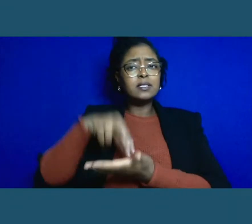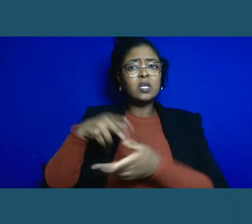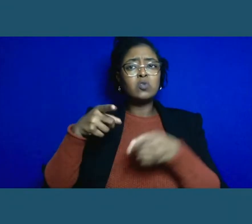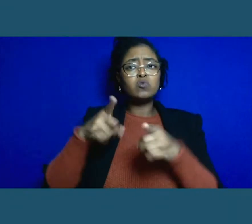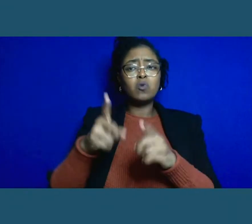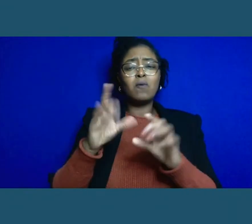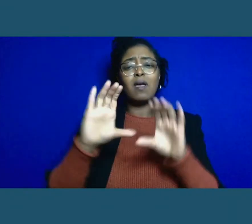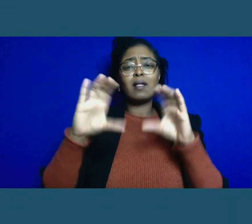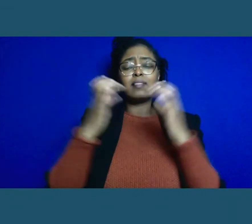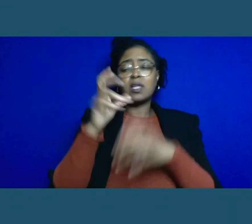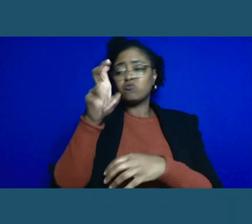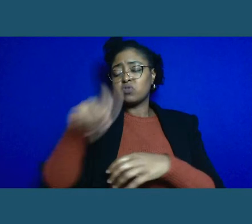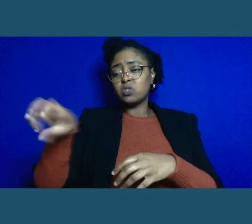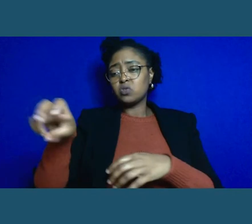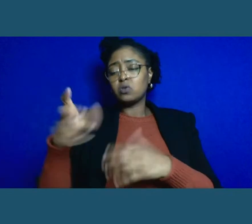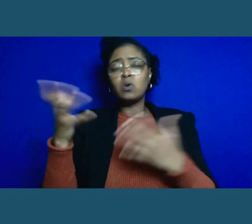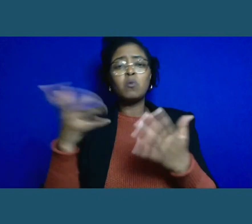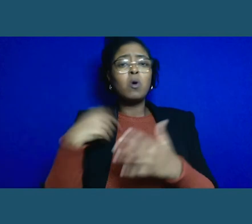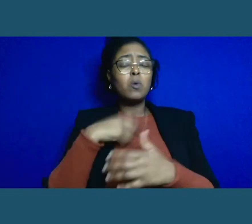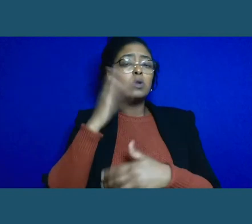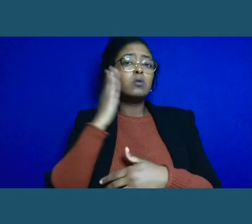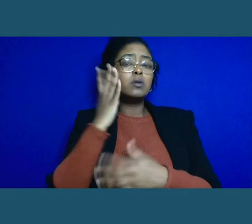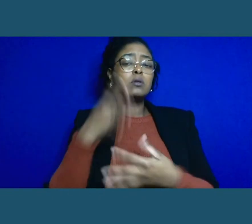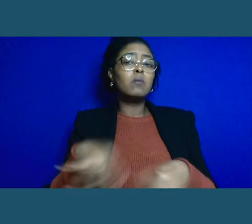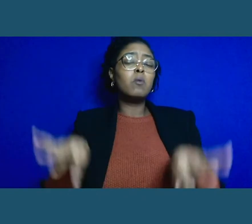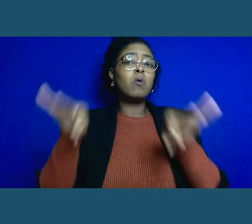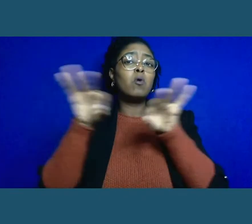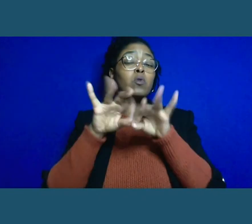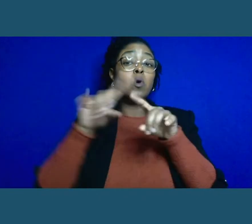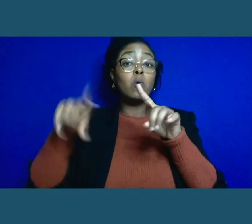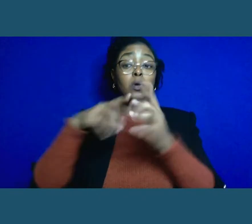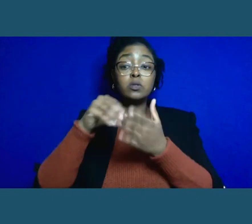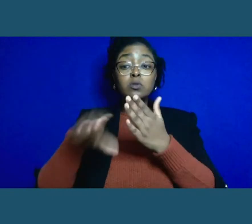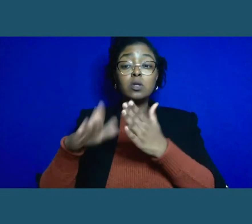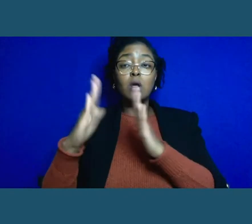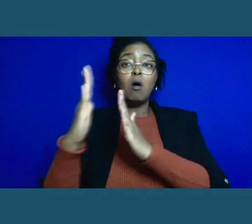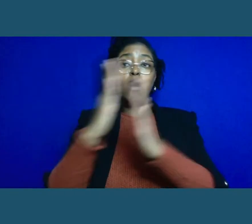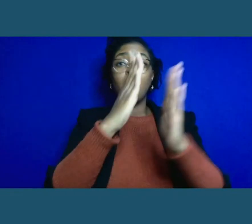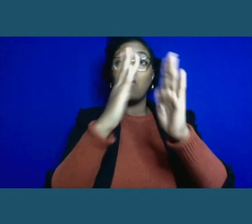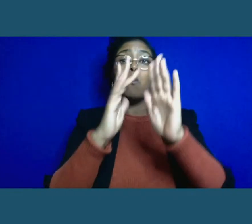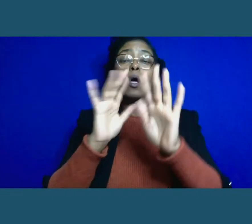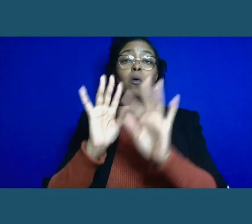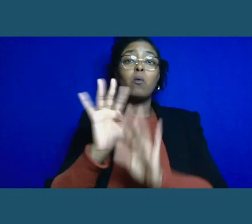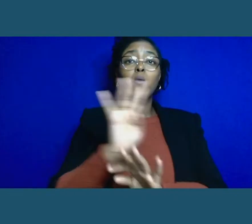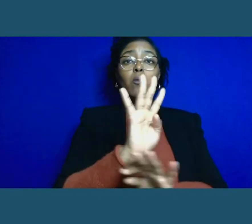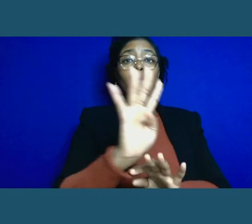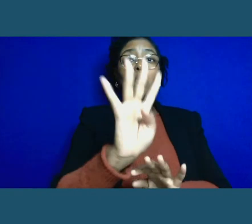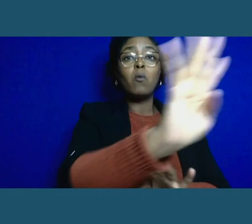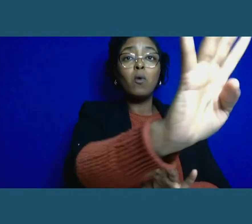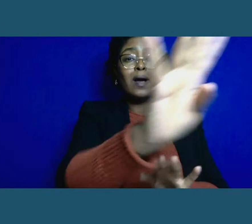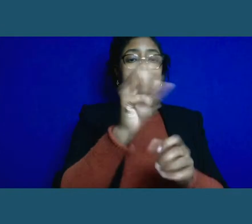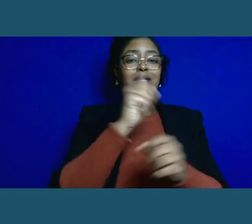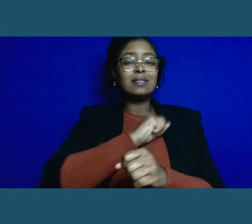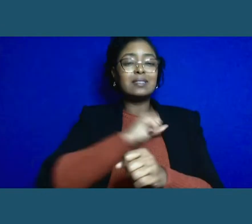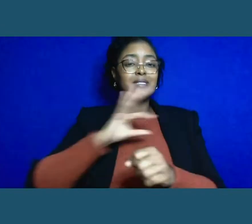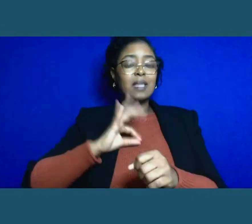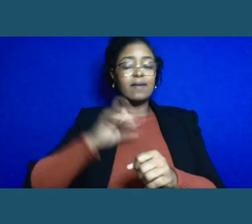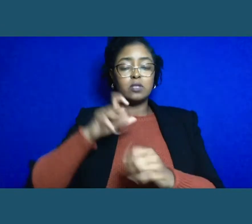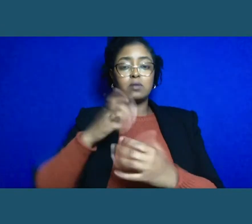othe and where they are during transitions of class. What we know is important is that when our students Are